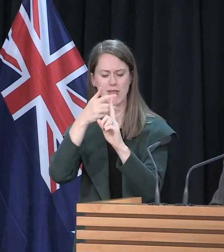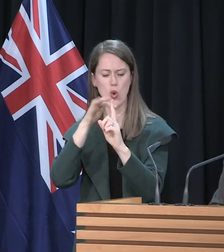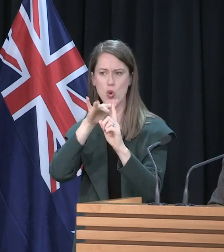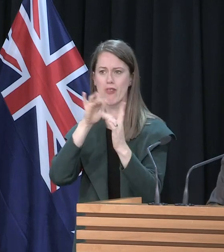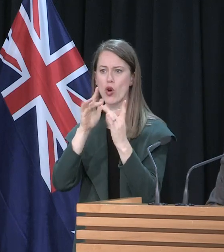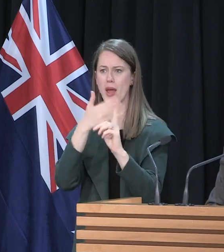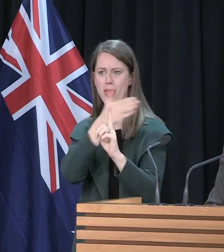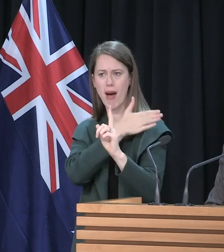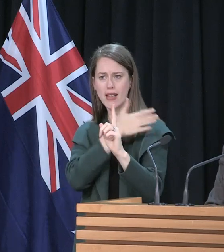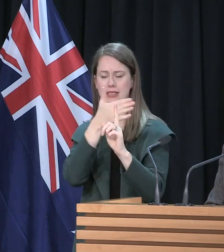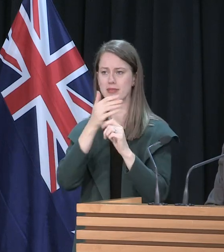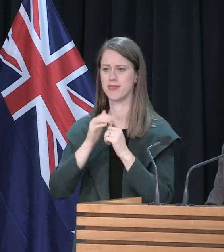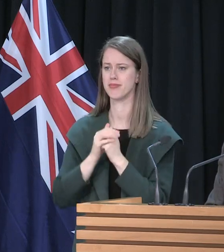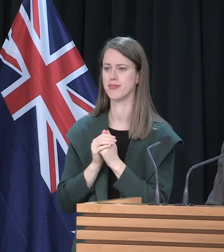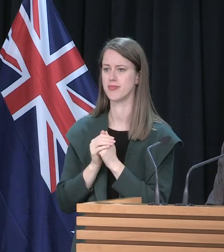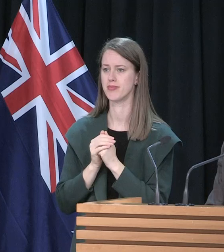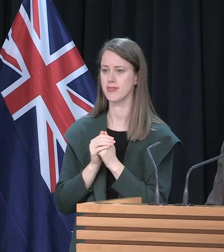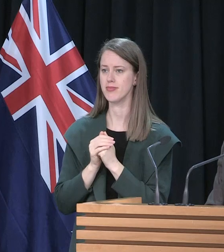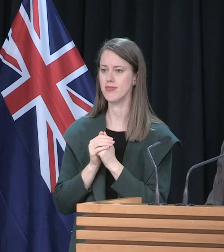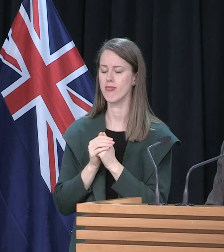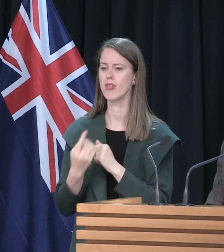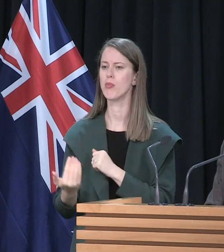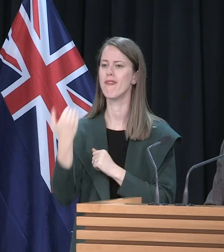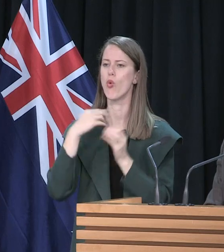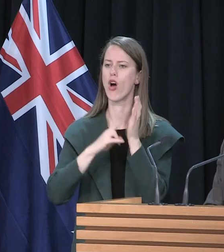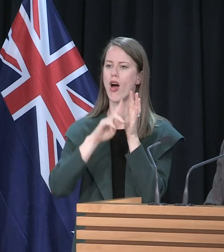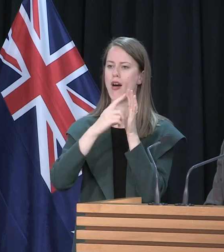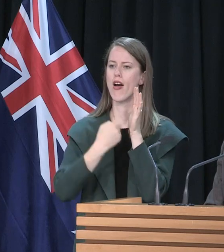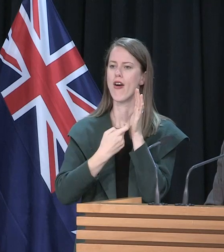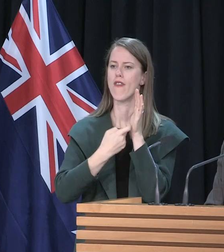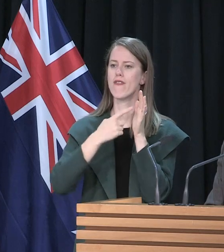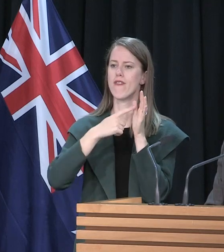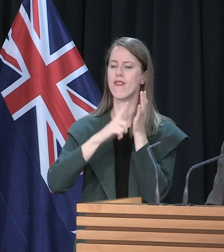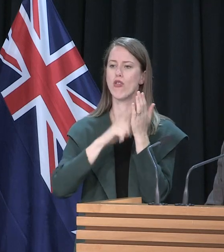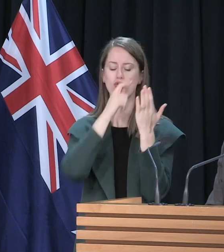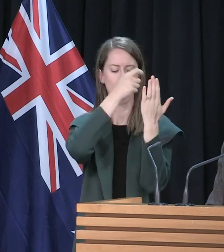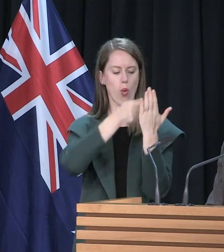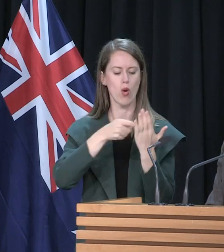undertaking interviews with cases to get a full understanding of their